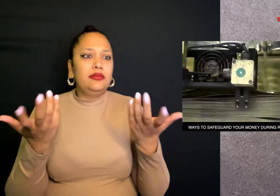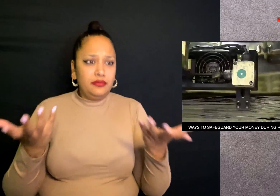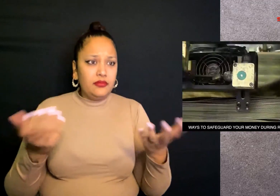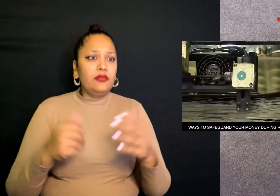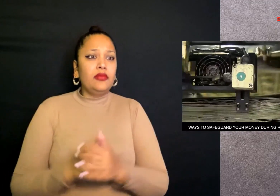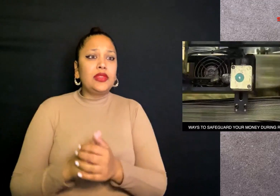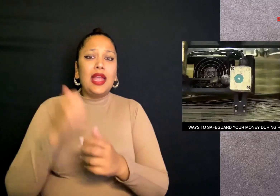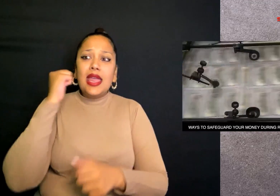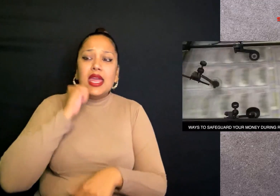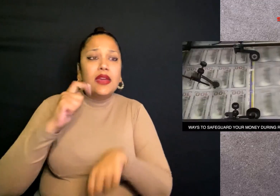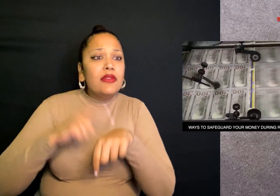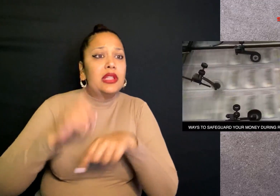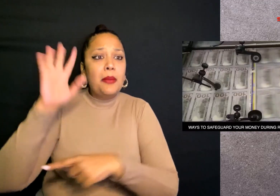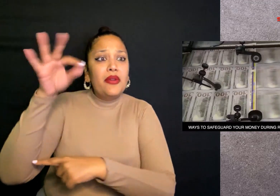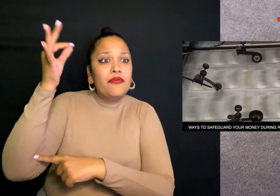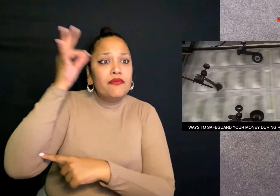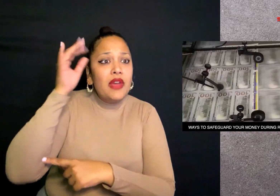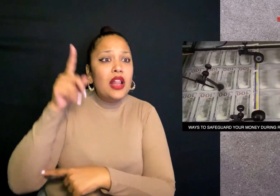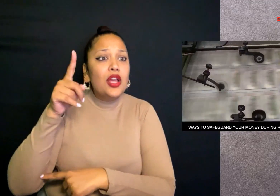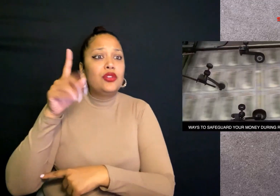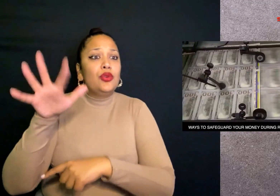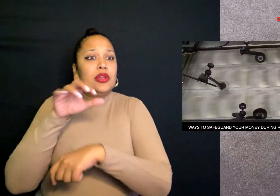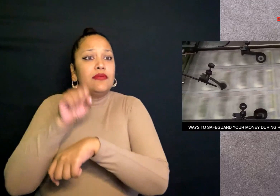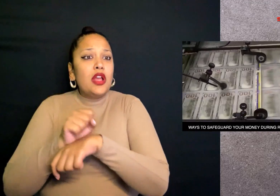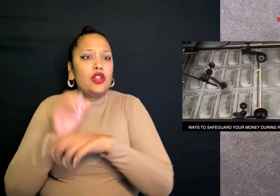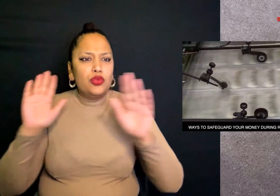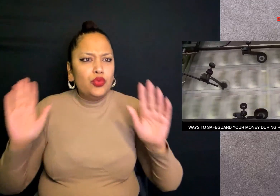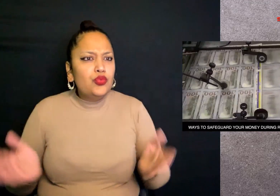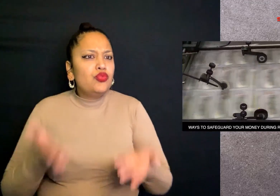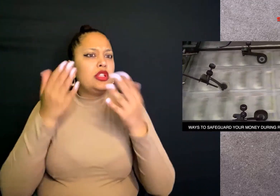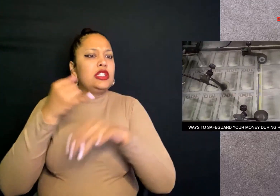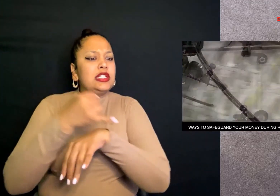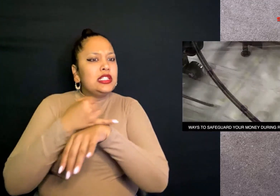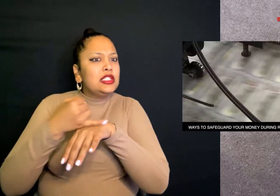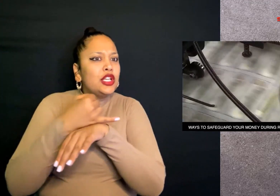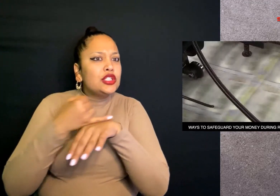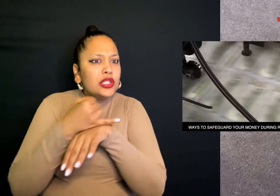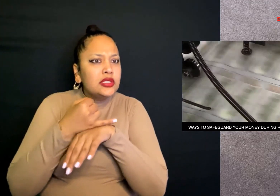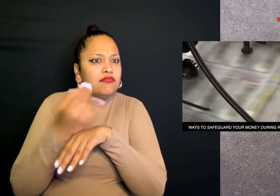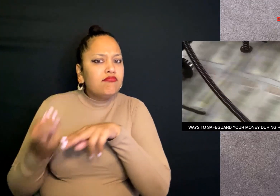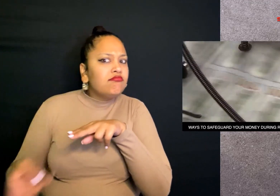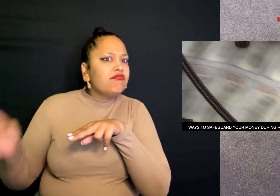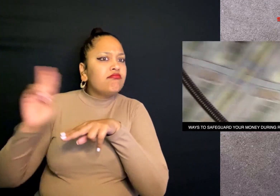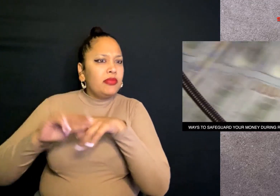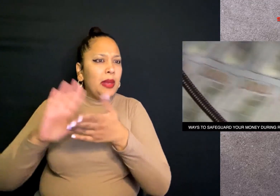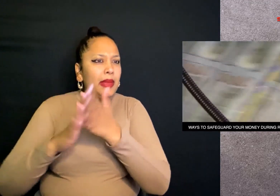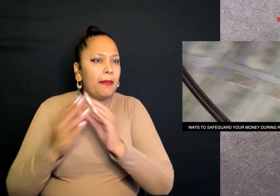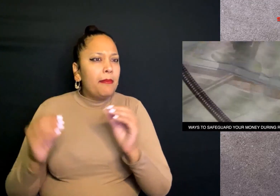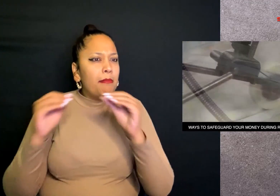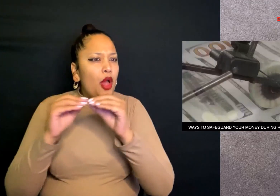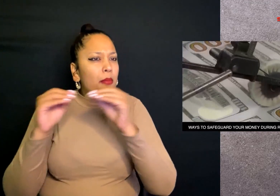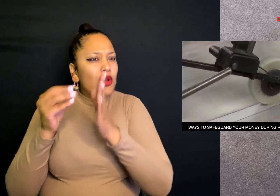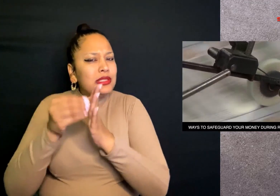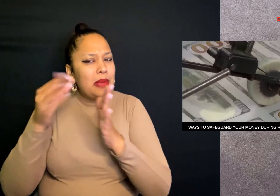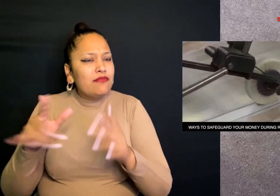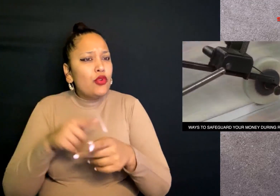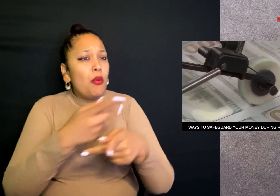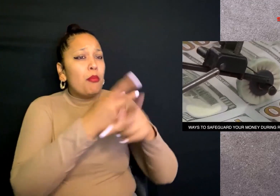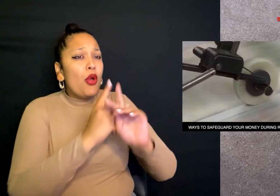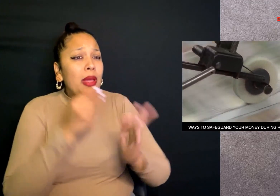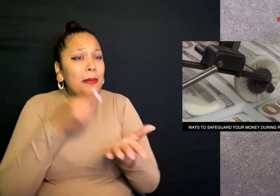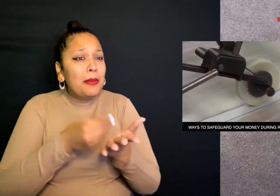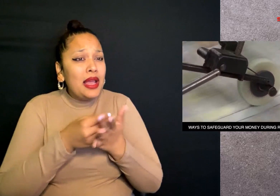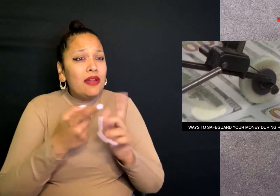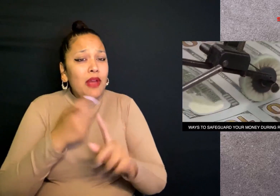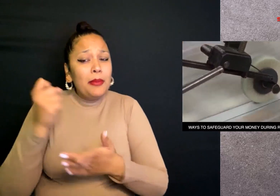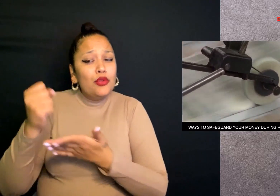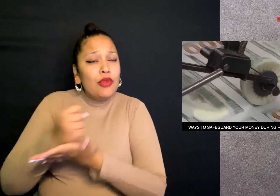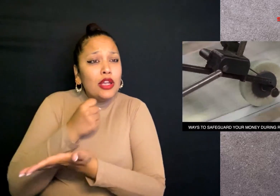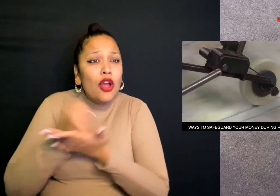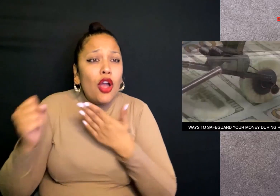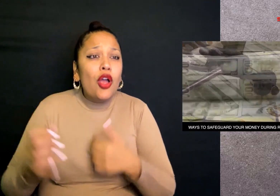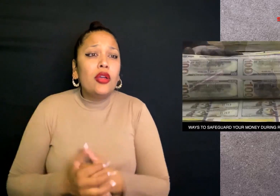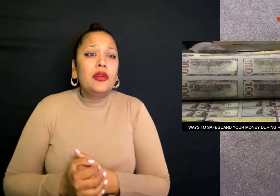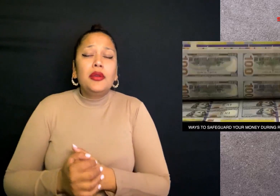in sight and every time the Federal Reserve raises